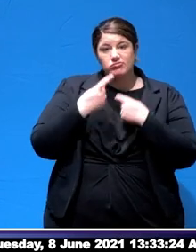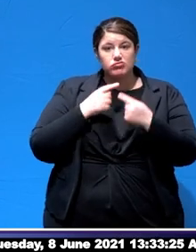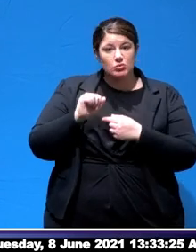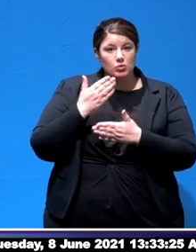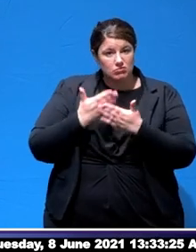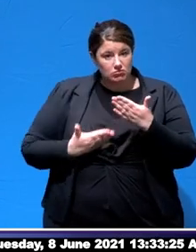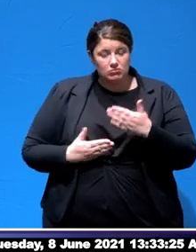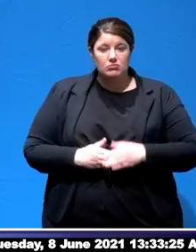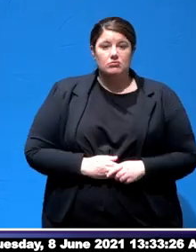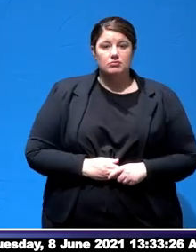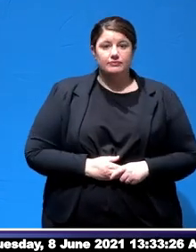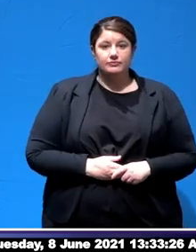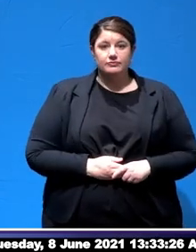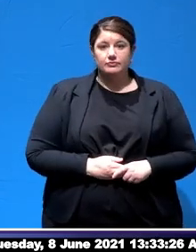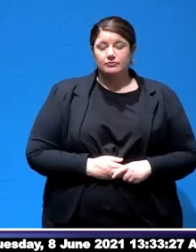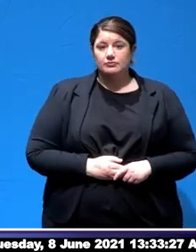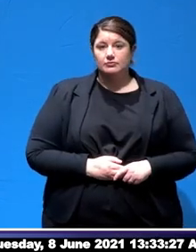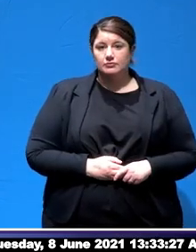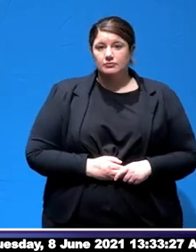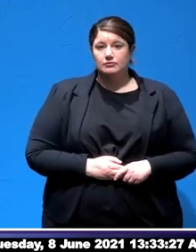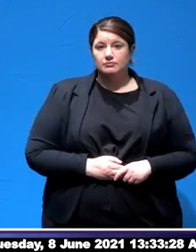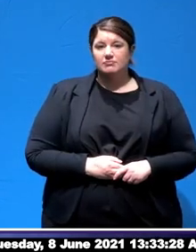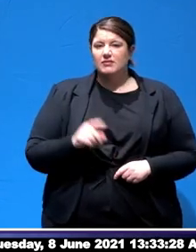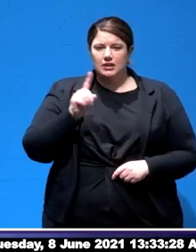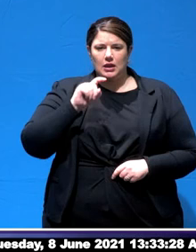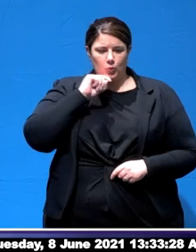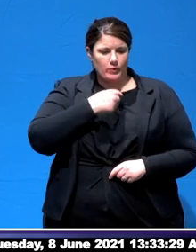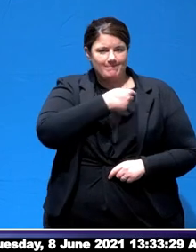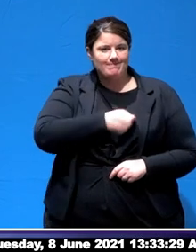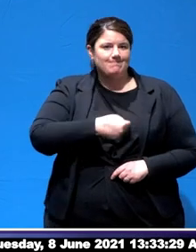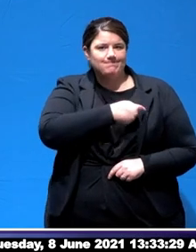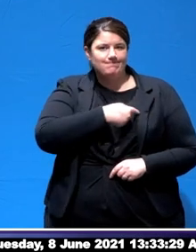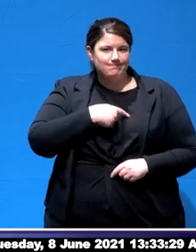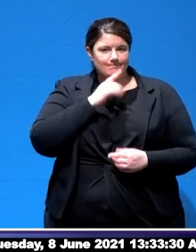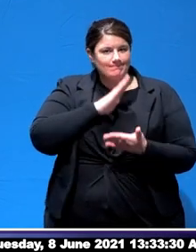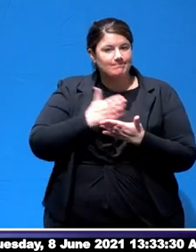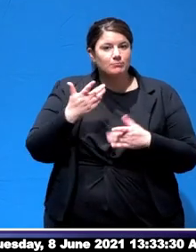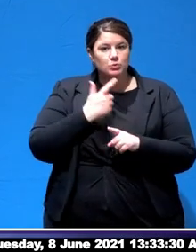If you follow the instructions the associate in the room you are in,